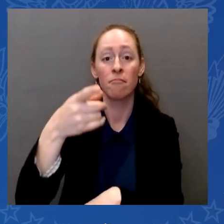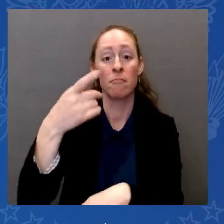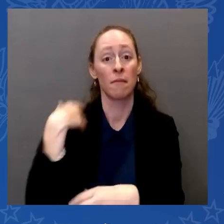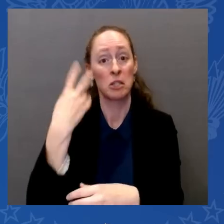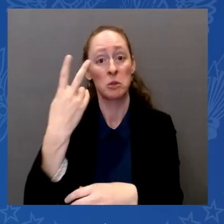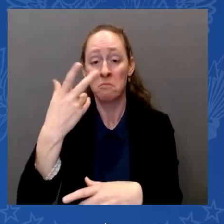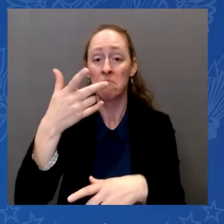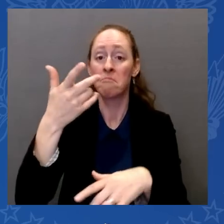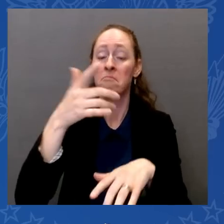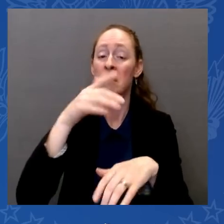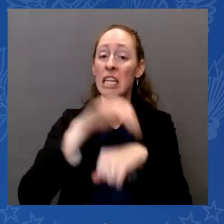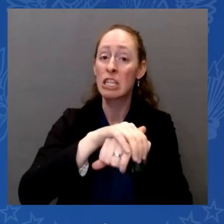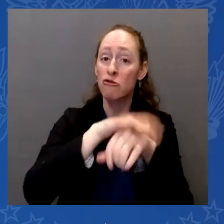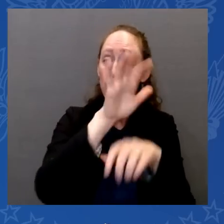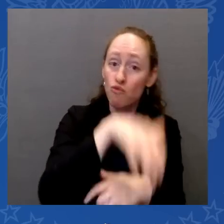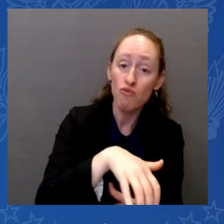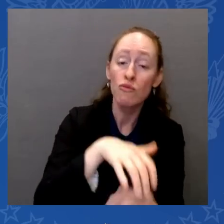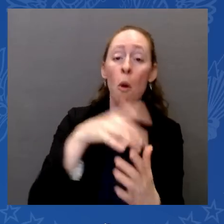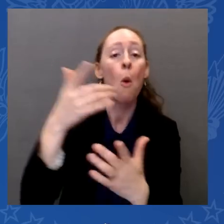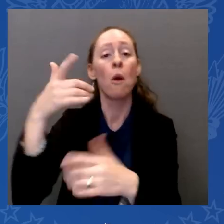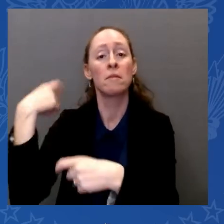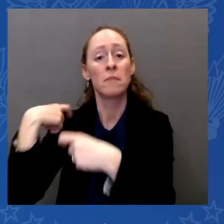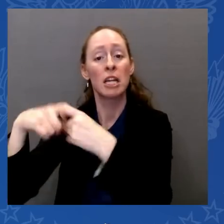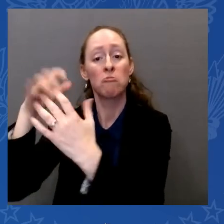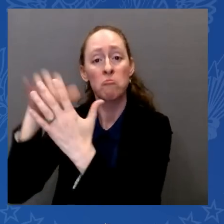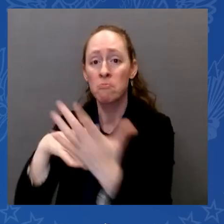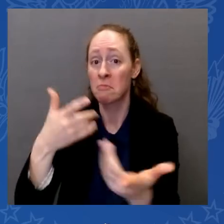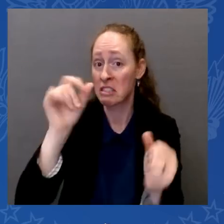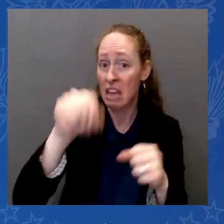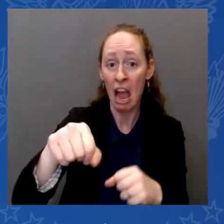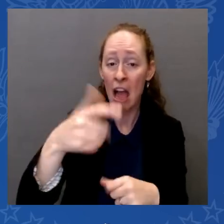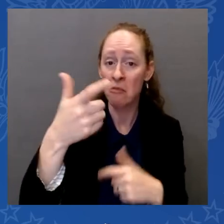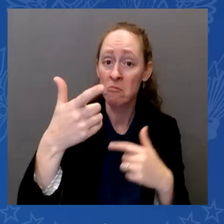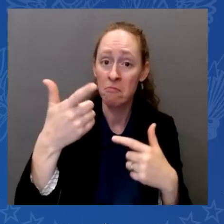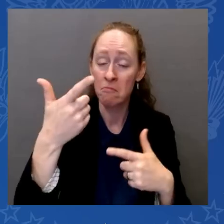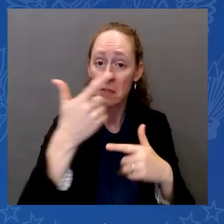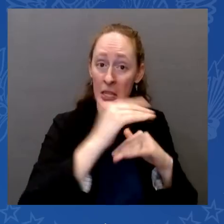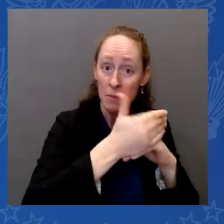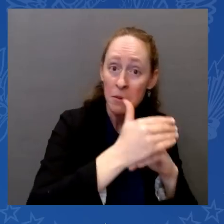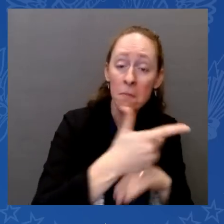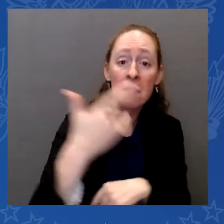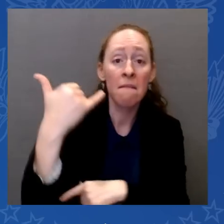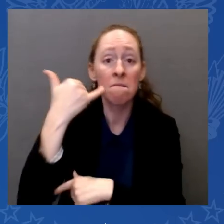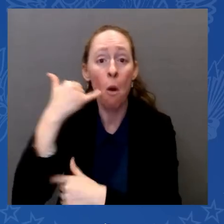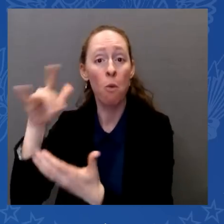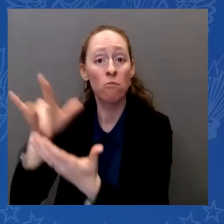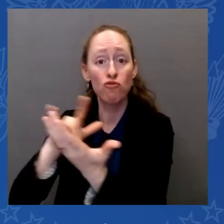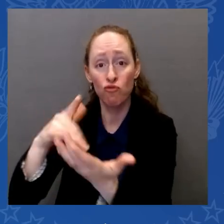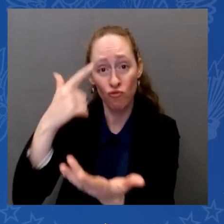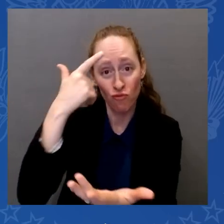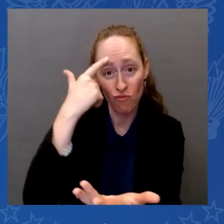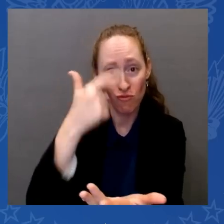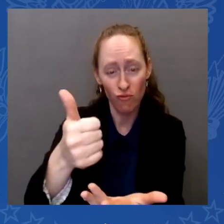And if you have any questions, you follow up -- we will be able to follow up with you. This is a gamechanger for millions of Americans.